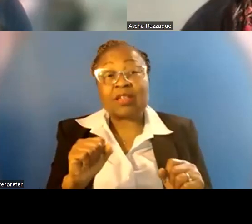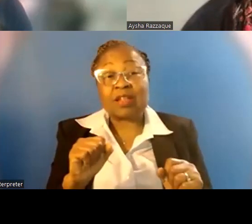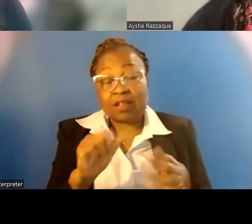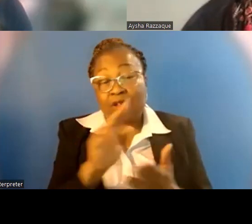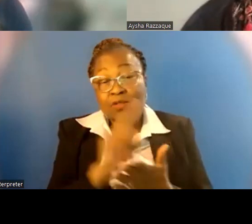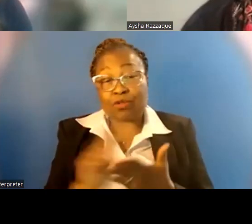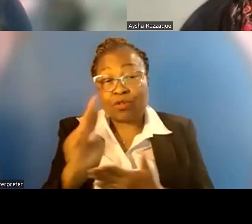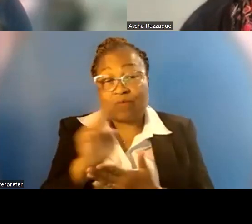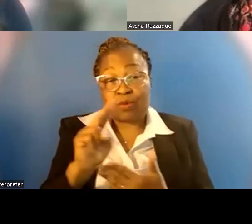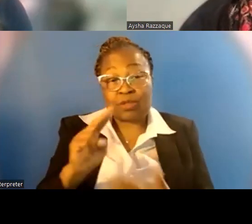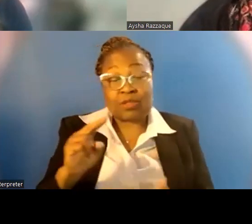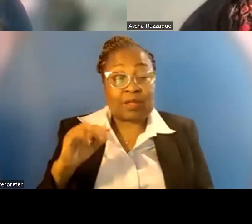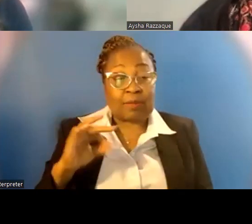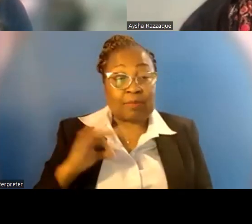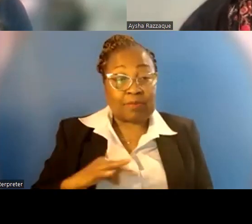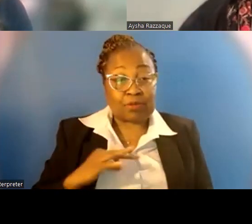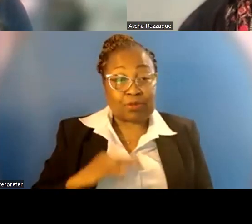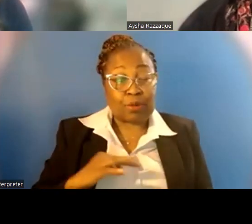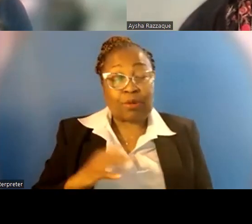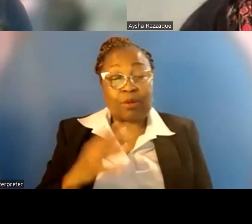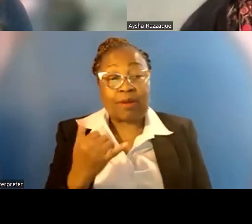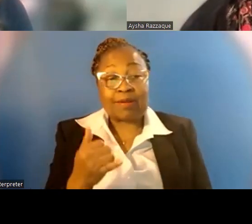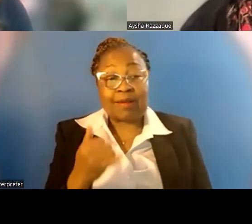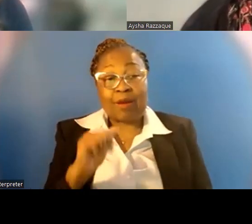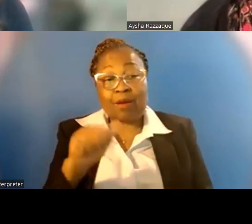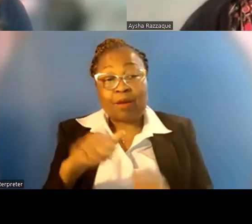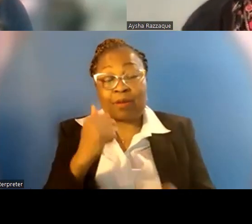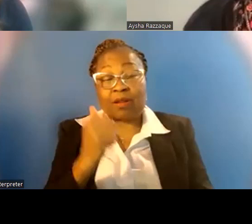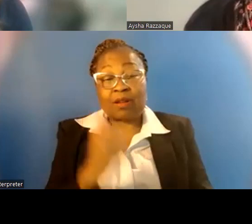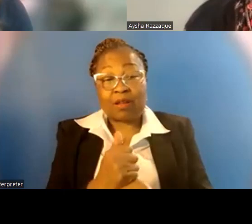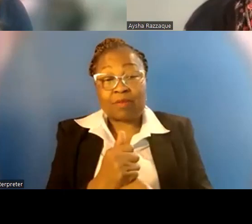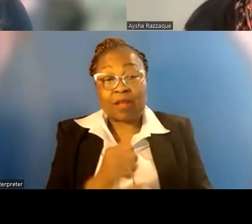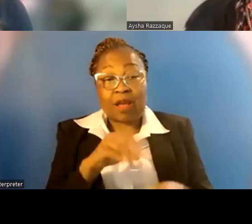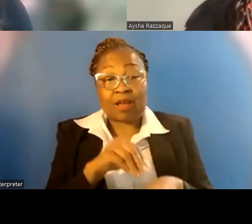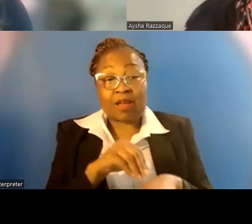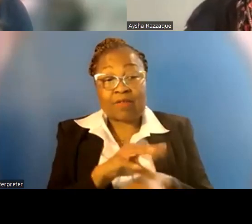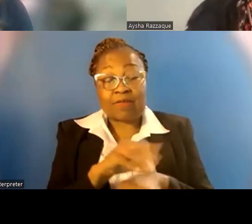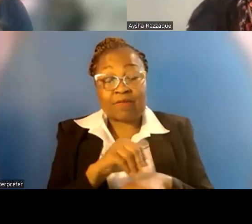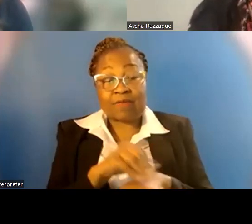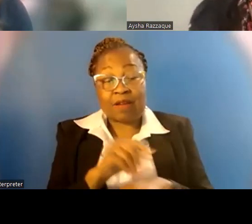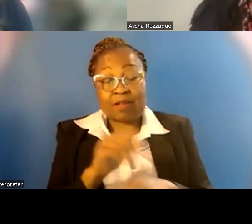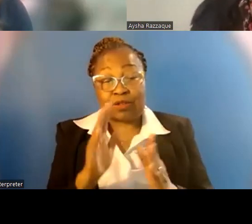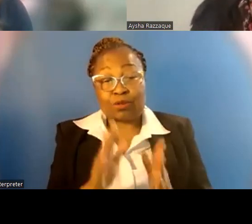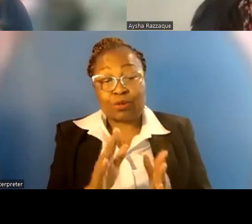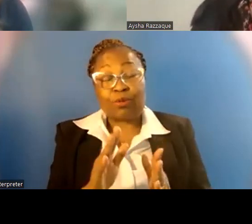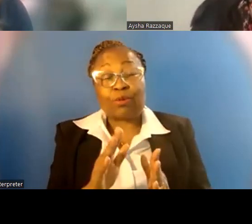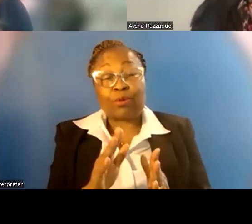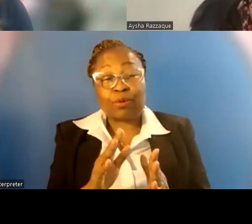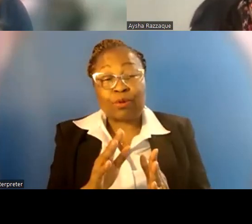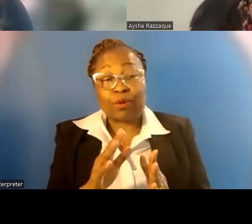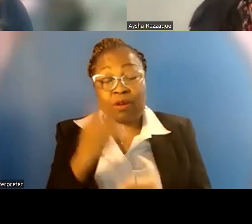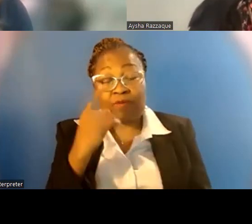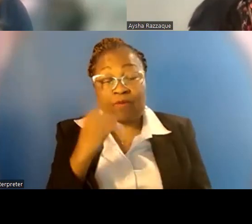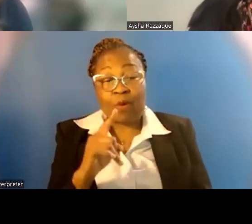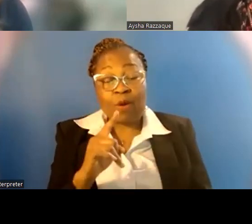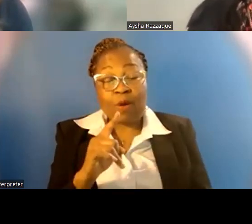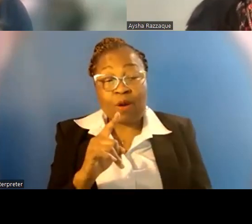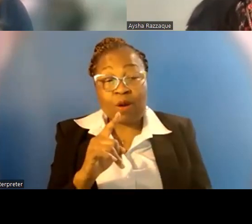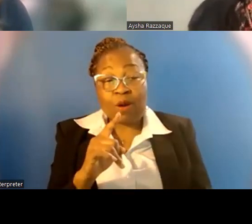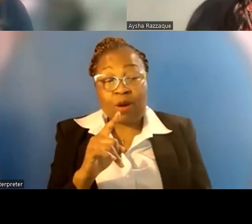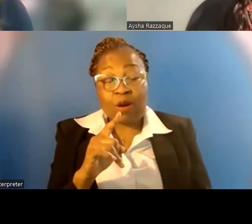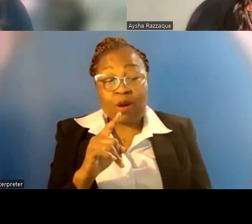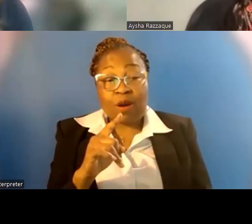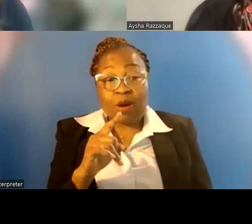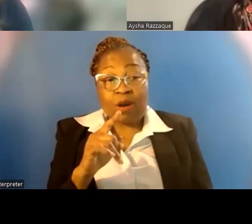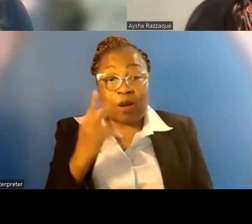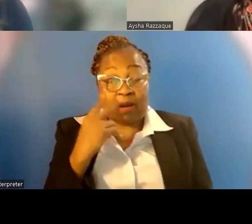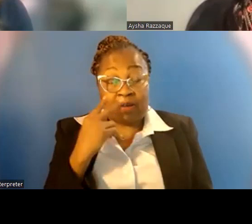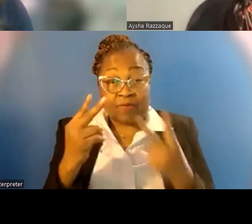and I'm now an alumni advisor. For a visual description,